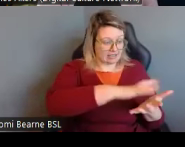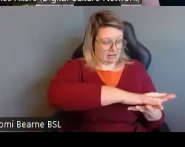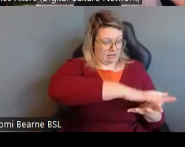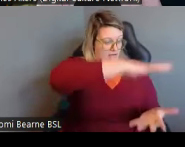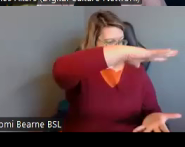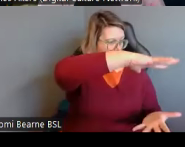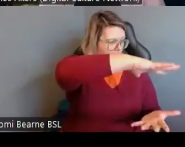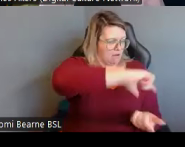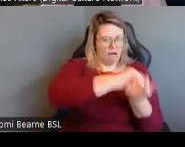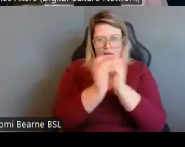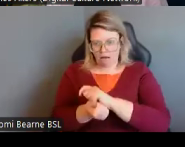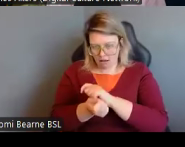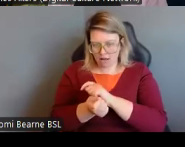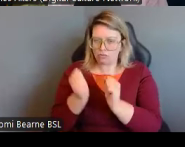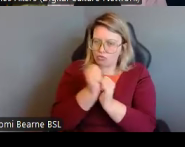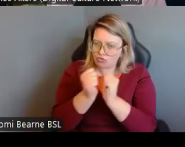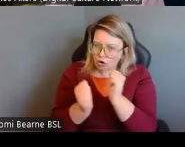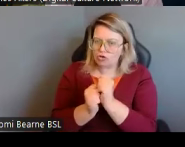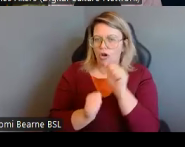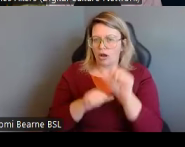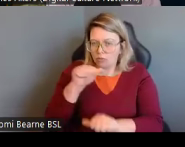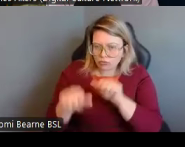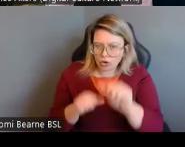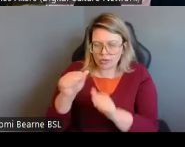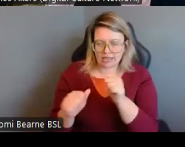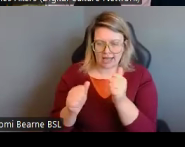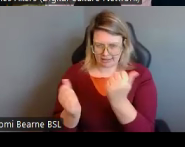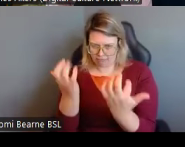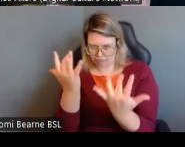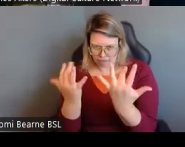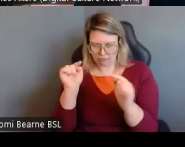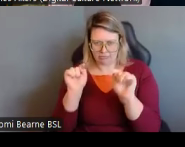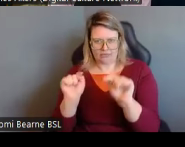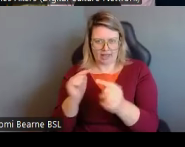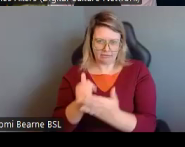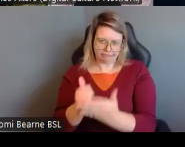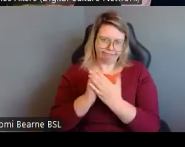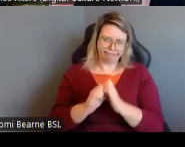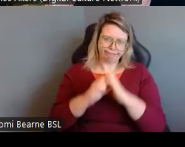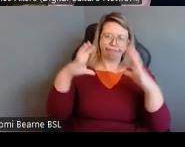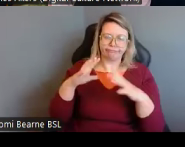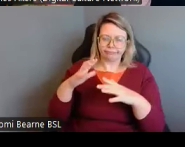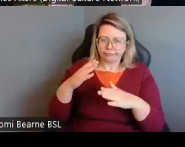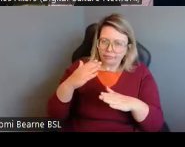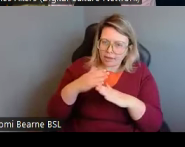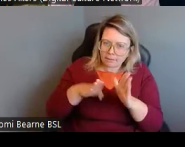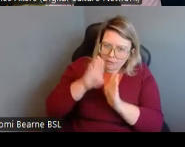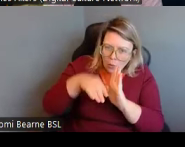If you process it and structure it, we can then use it to measure performance, measure trends or key indicators as well.